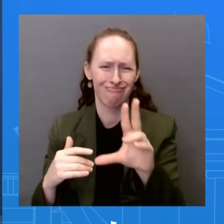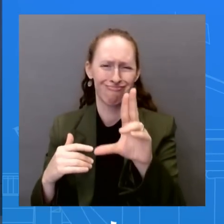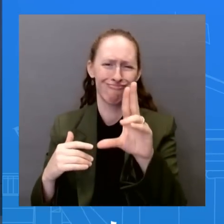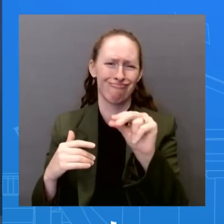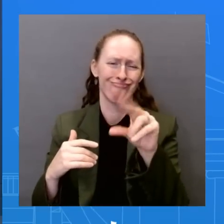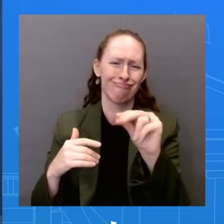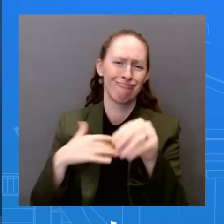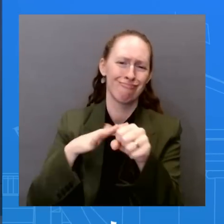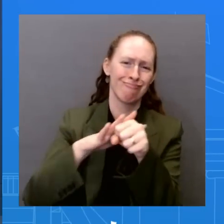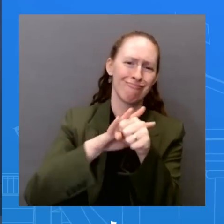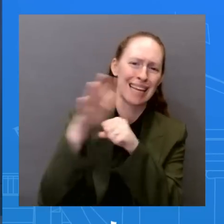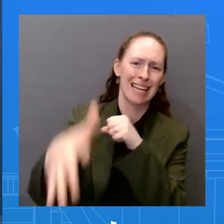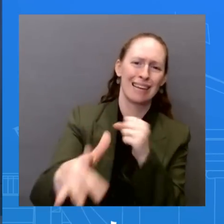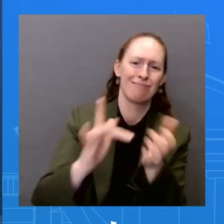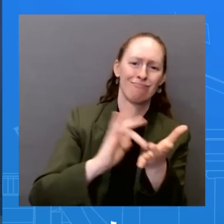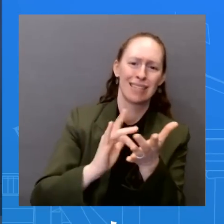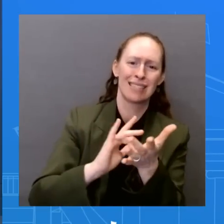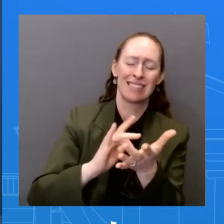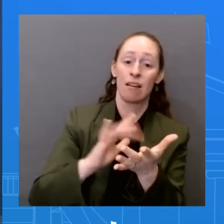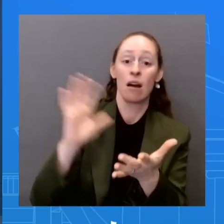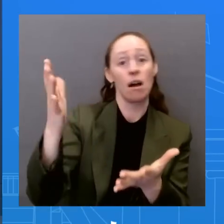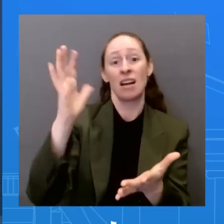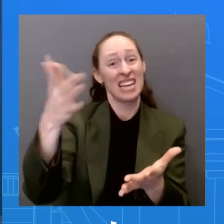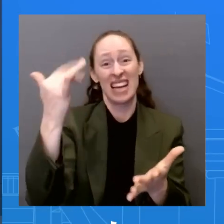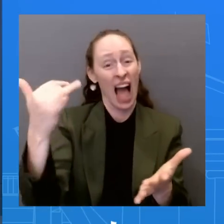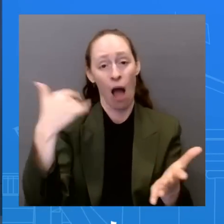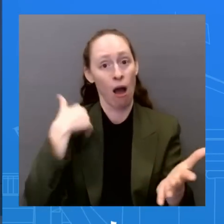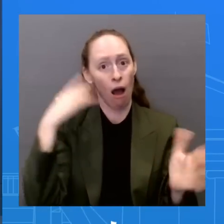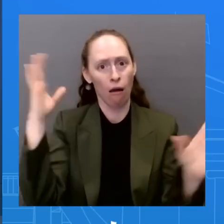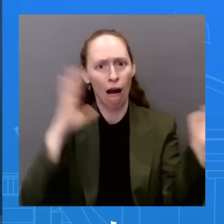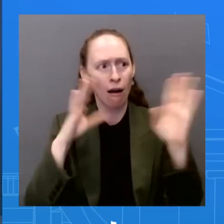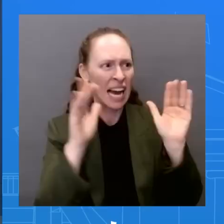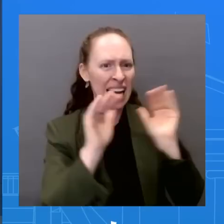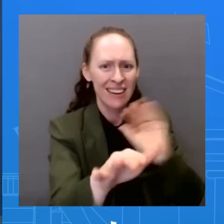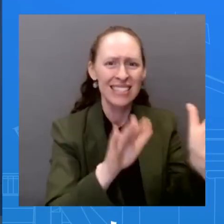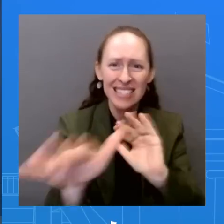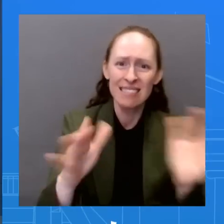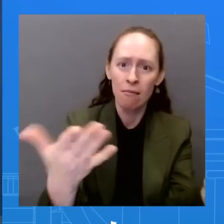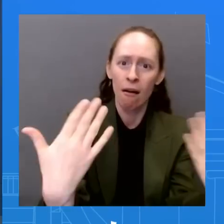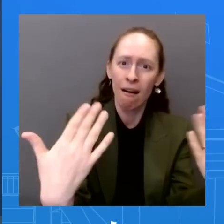is available for those that could benefit. Alongside our vaccination efforts,